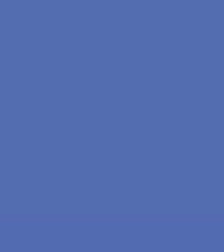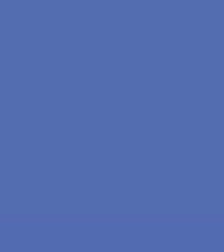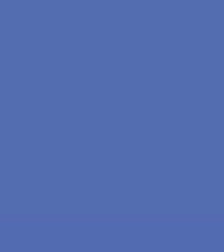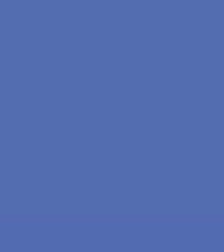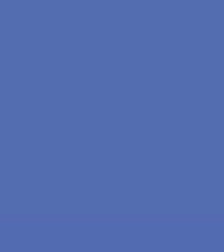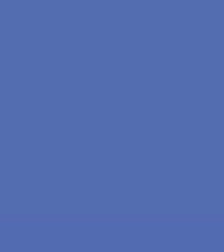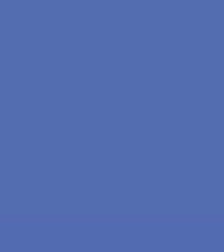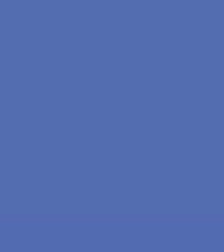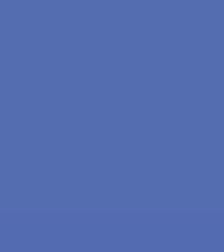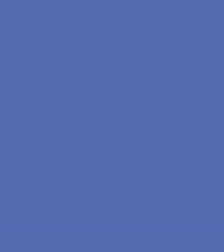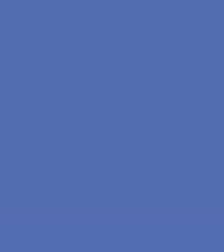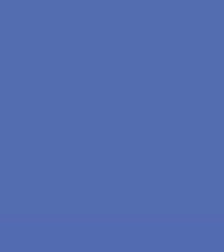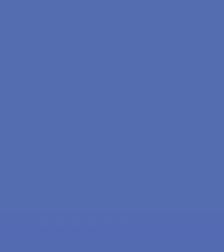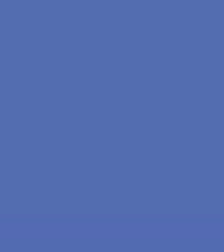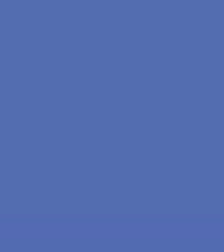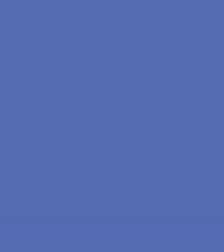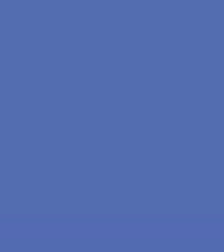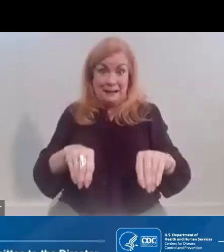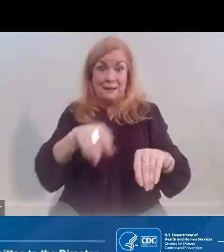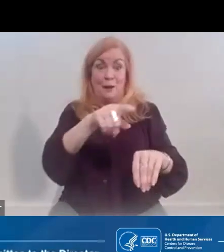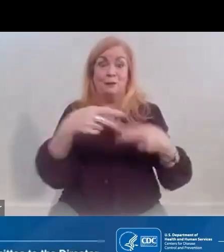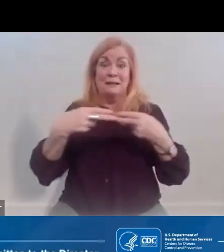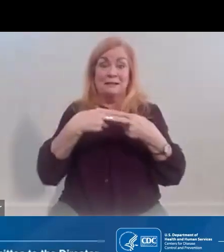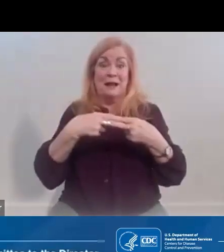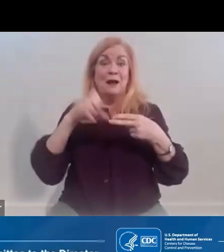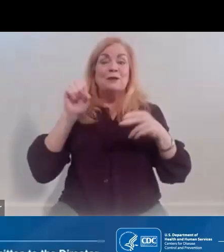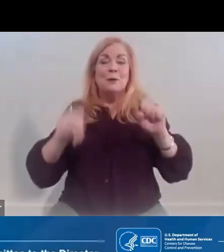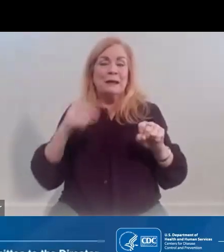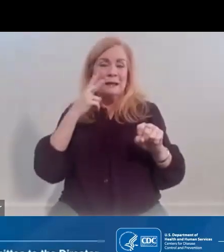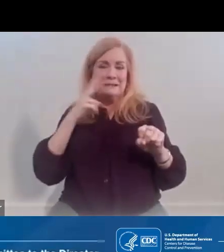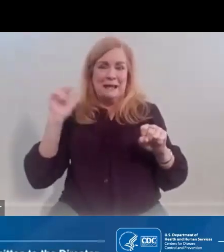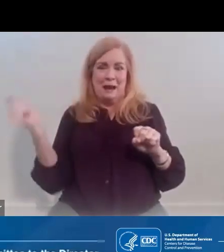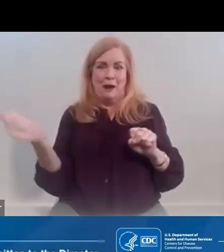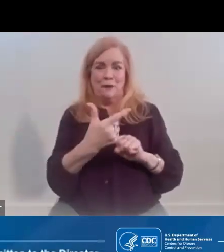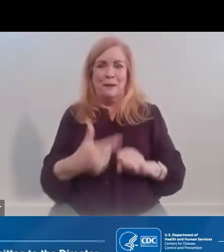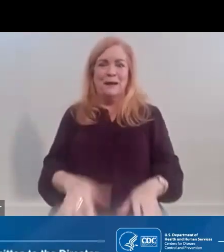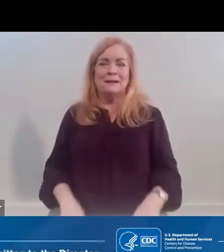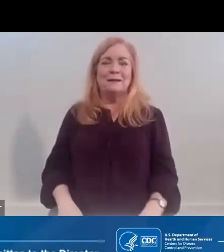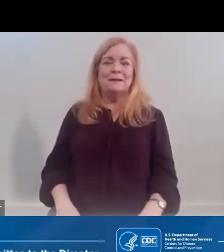Let's go ahead and remove the slide so we can see our ACD members and the floor is open